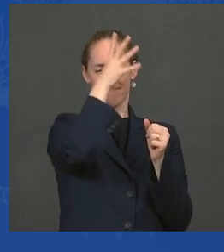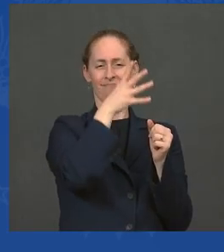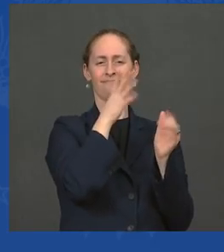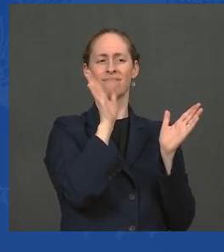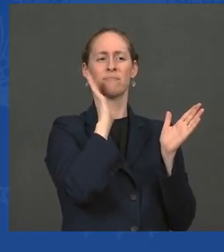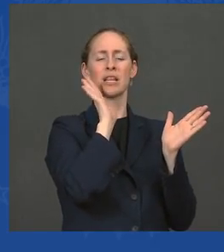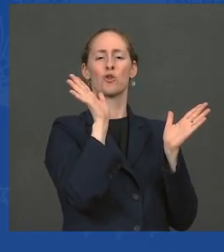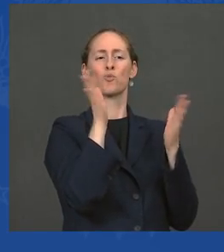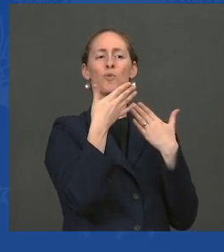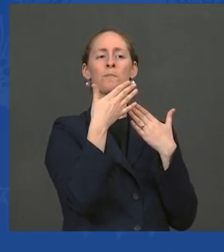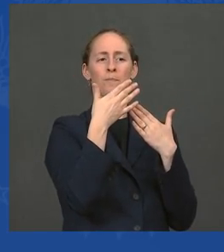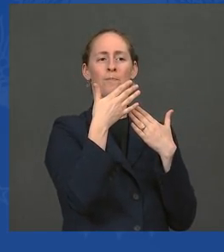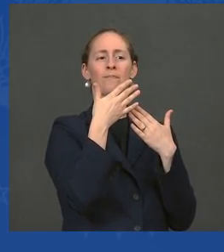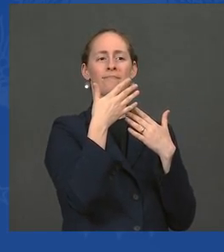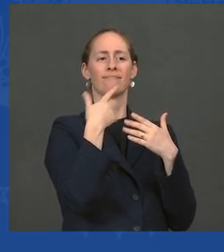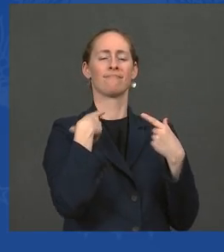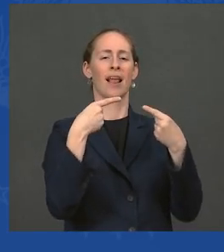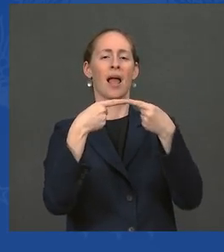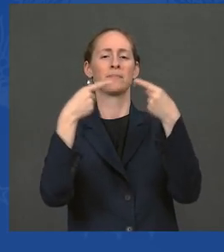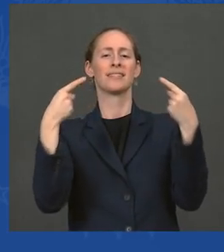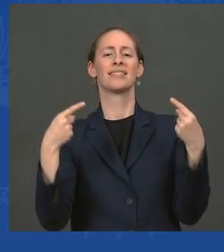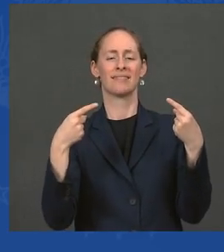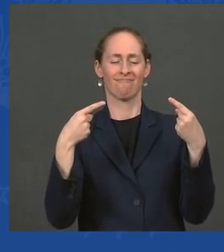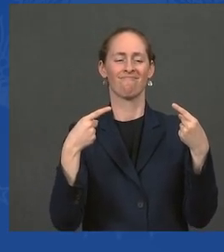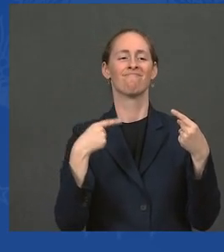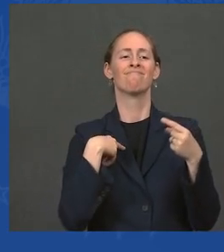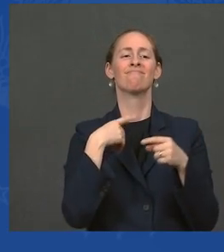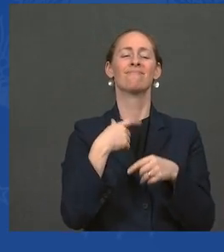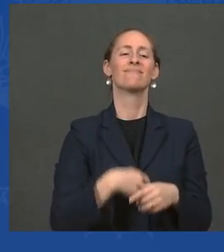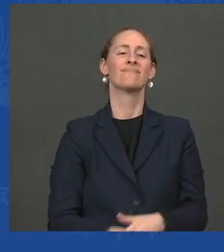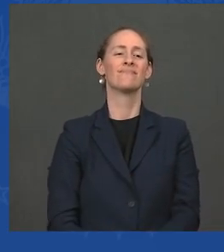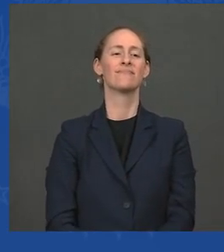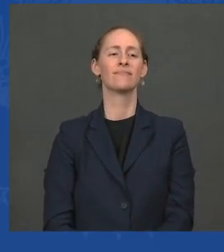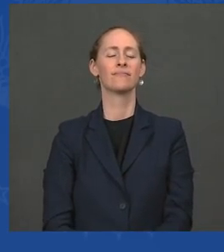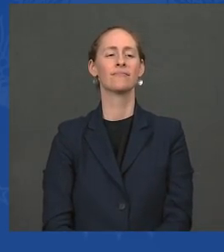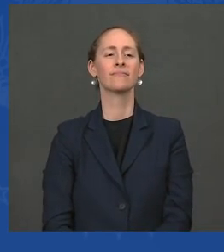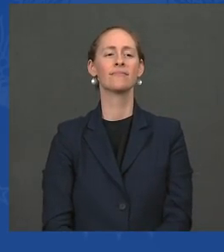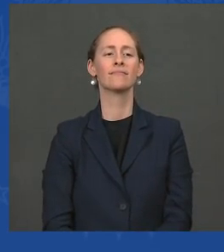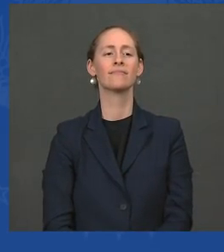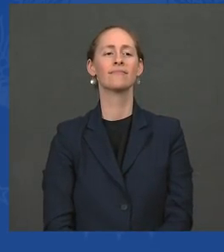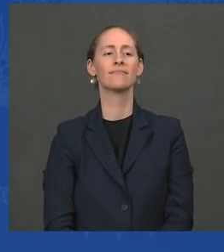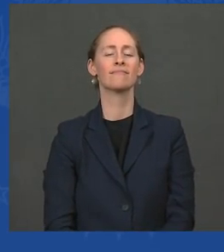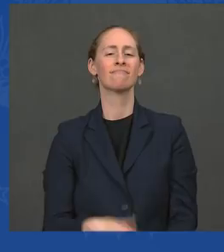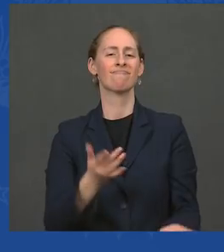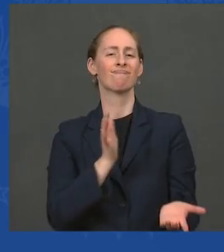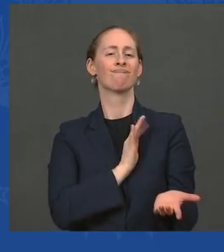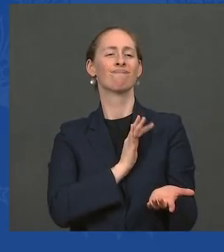And I look back, and I -- it was great for us having grandpops and relatives there. I don't know how my parents quite did it.